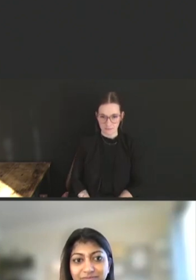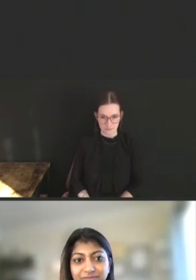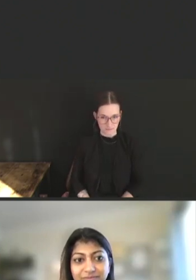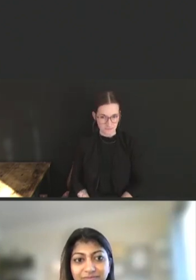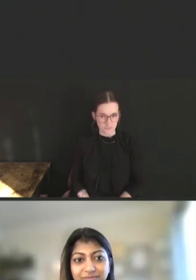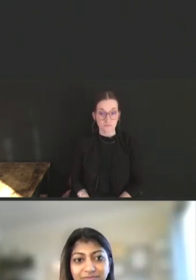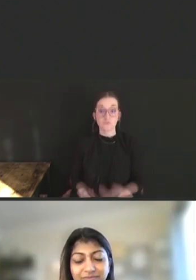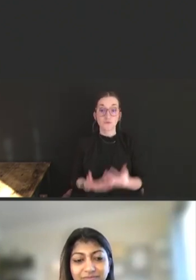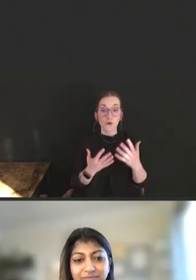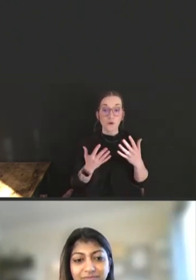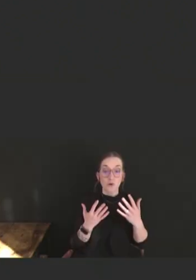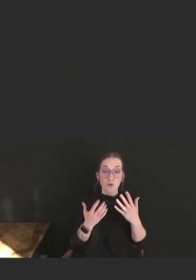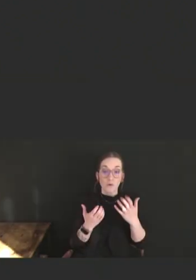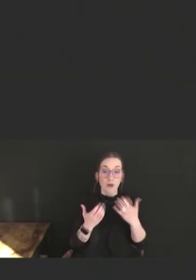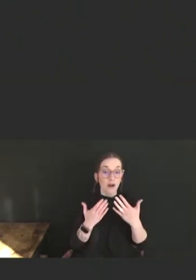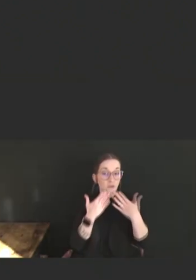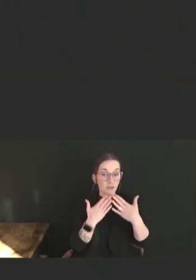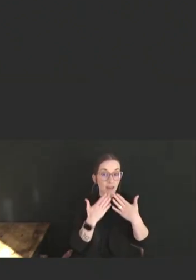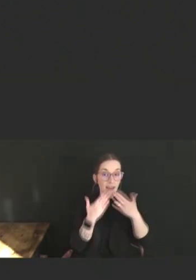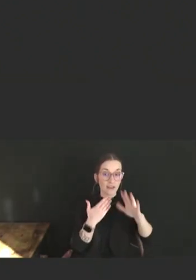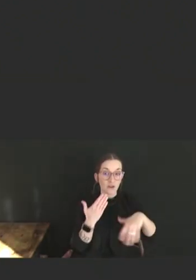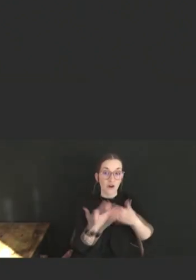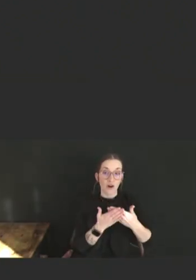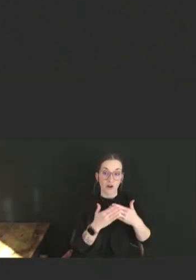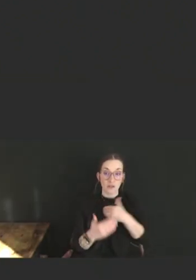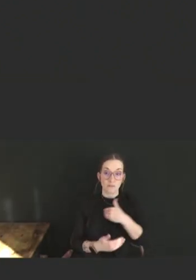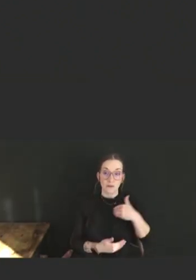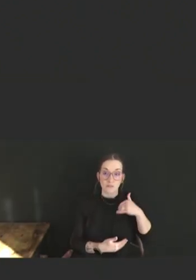Well, I want to thank all the members of this panel, lots of good information for us to